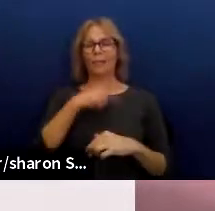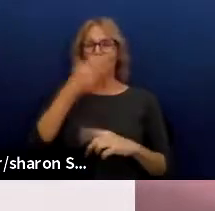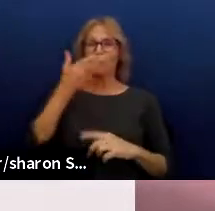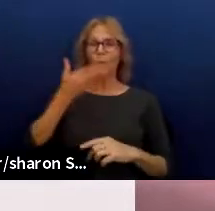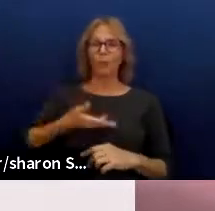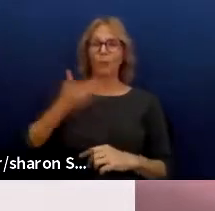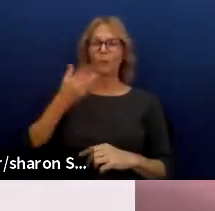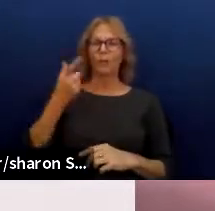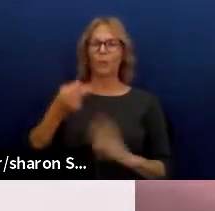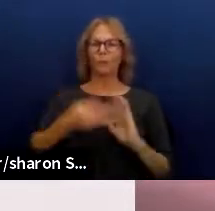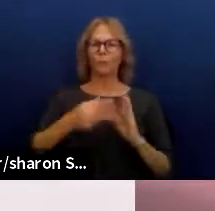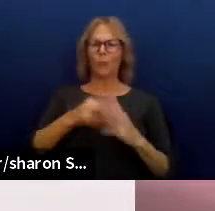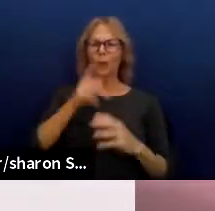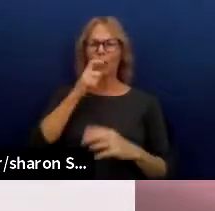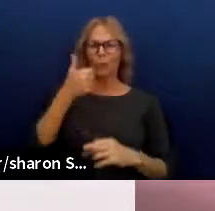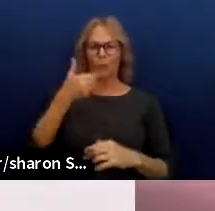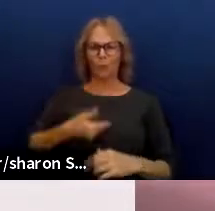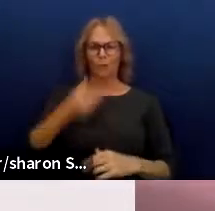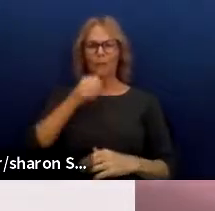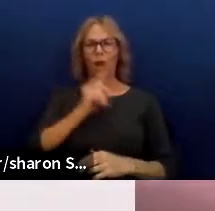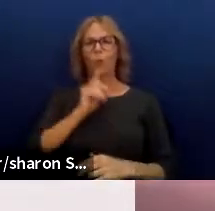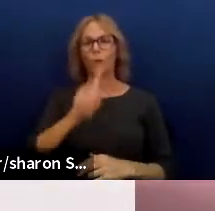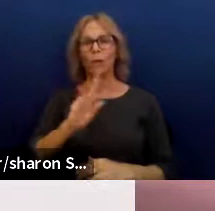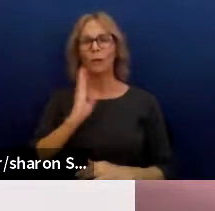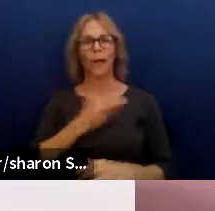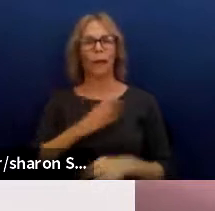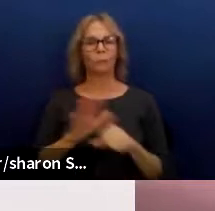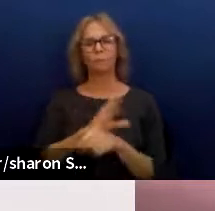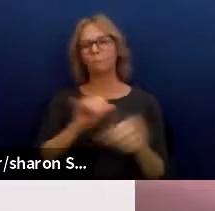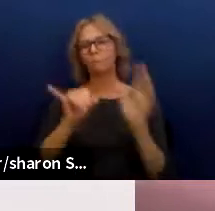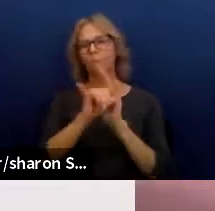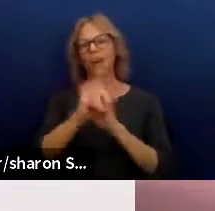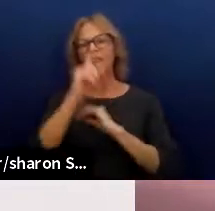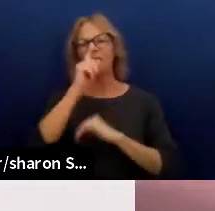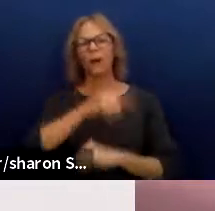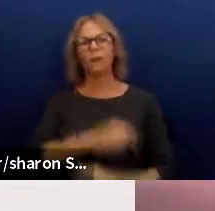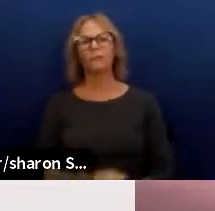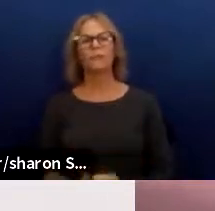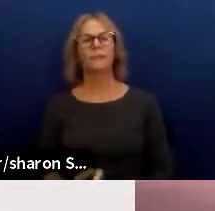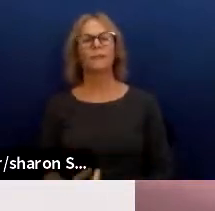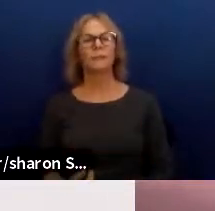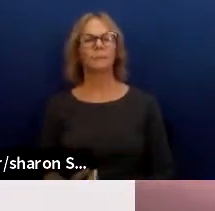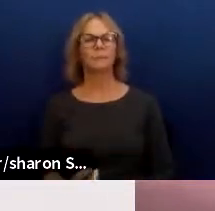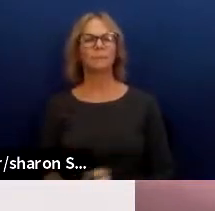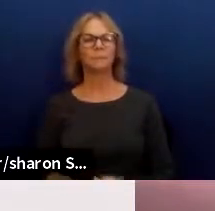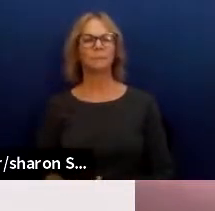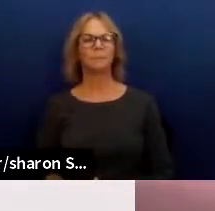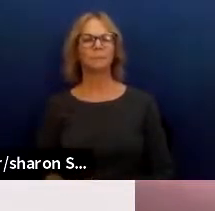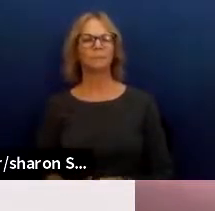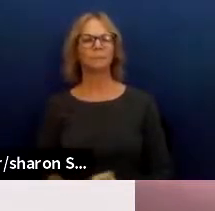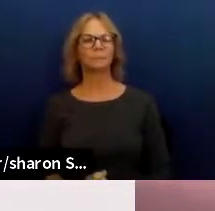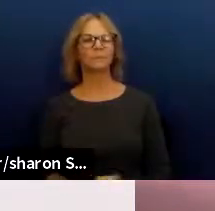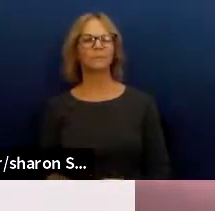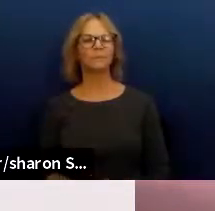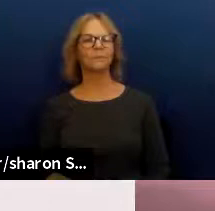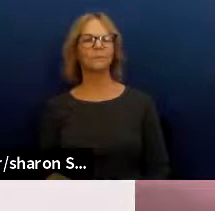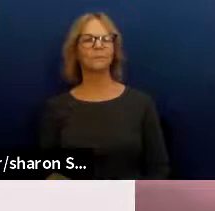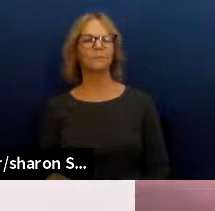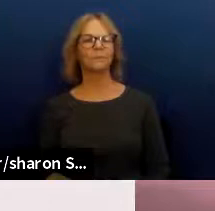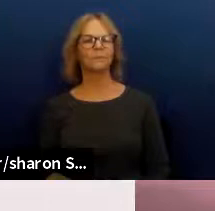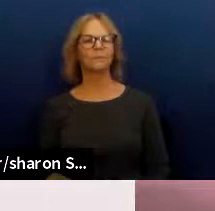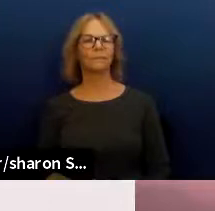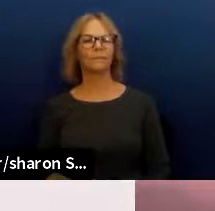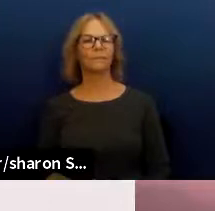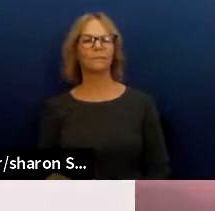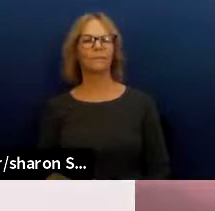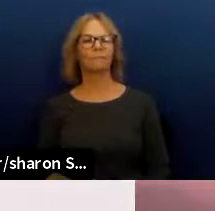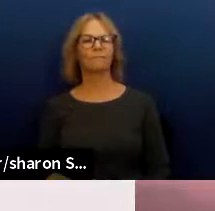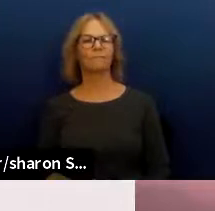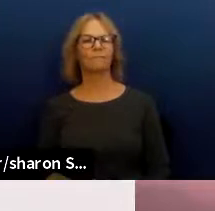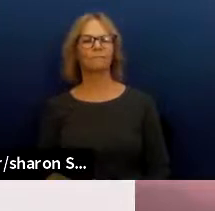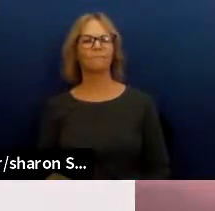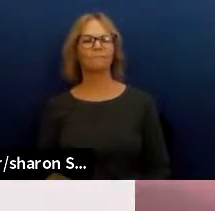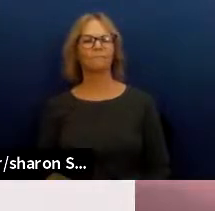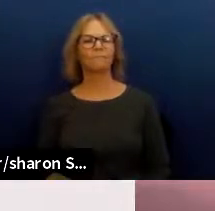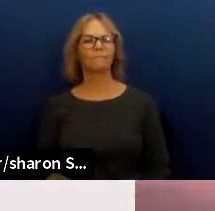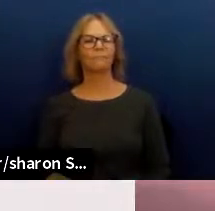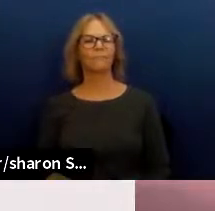implying that who we are, is not real, so our entire identity is false. And there is no you know, magical power associated with with our